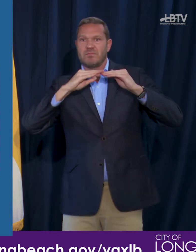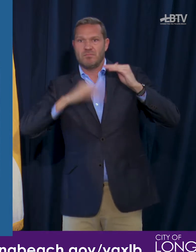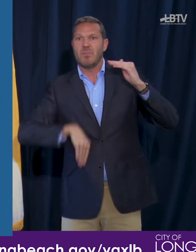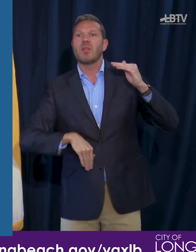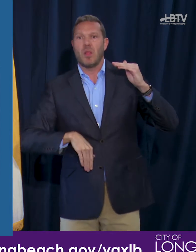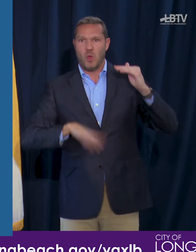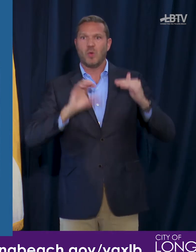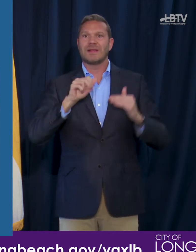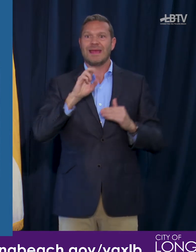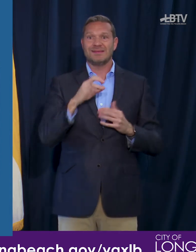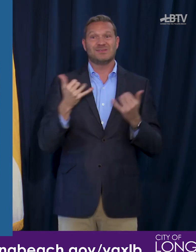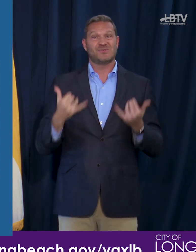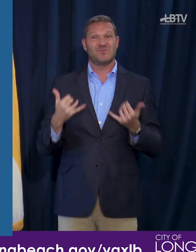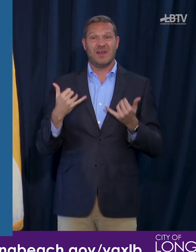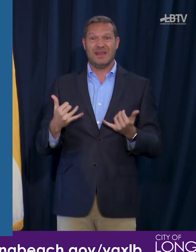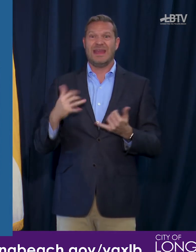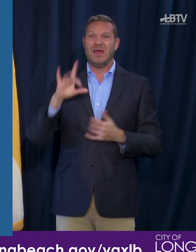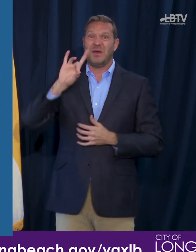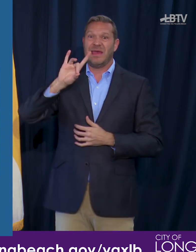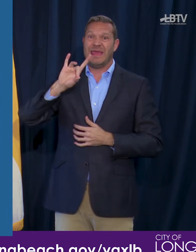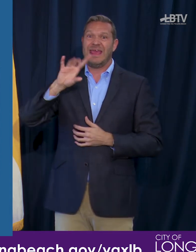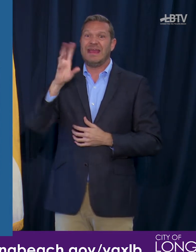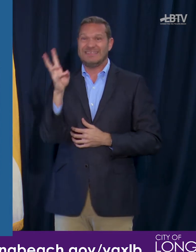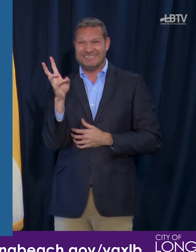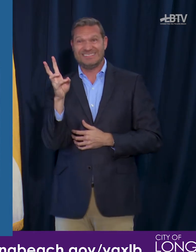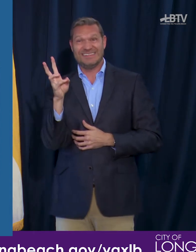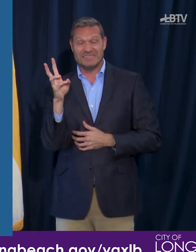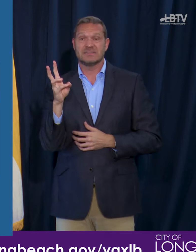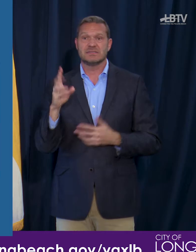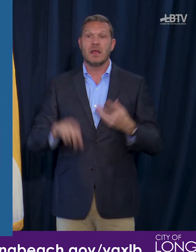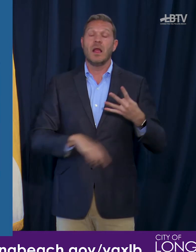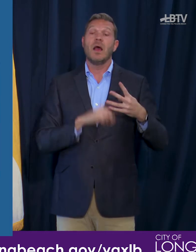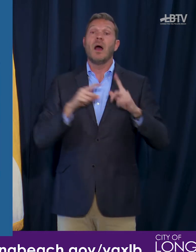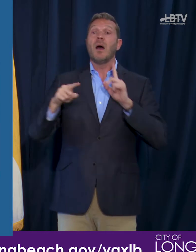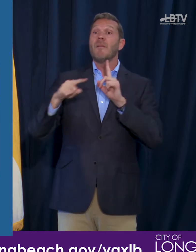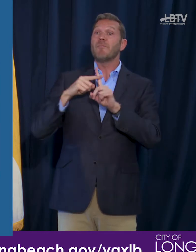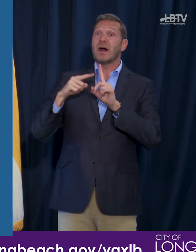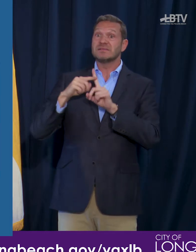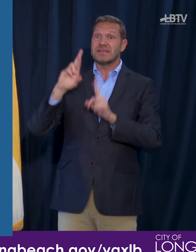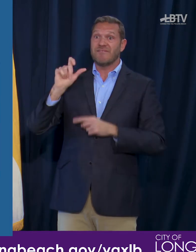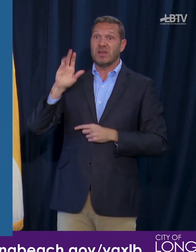have and the positivity rate has to be less than 8 percent so we do have a ways to go.